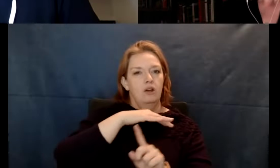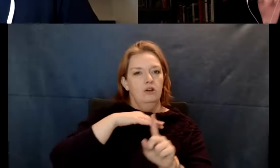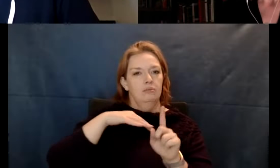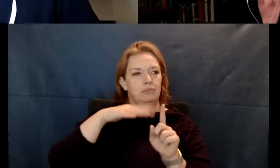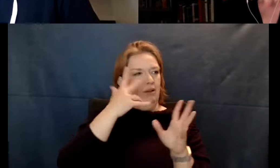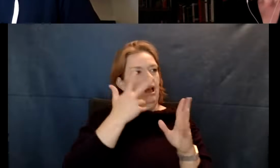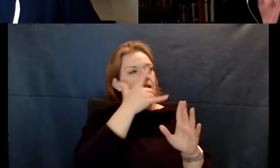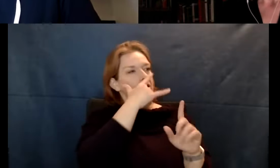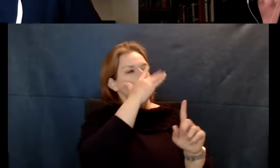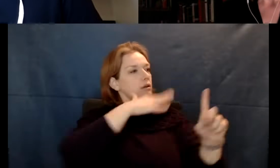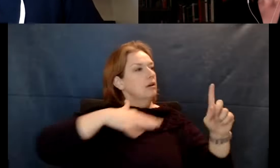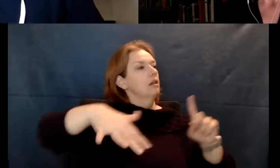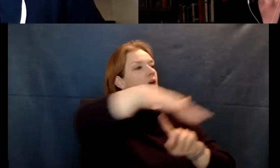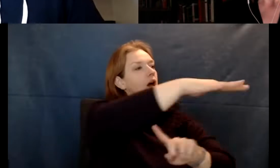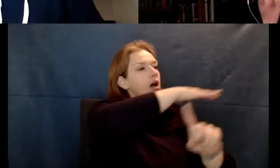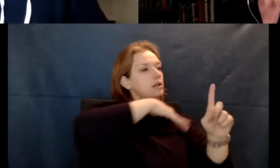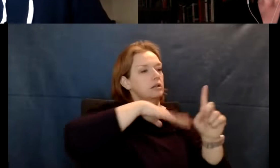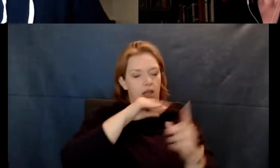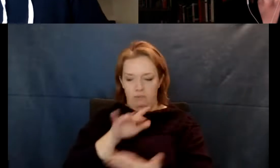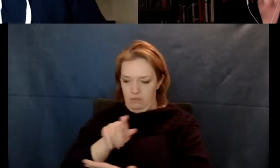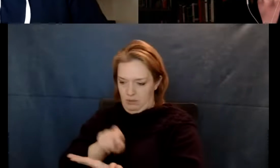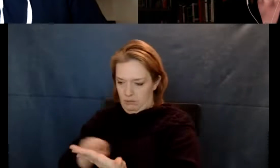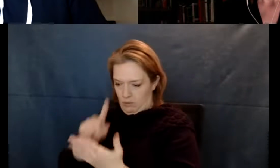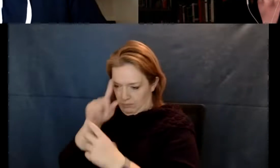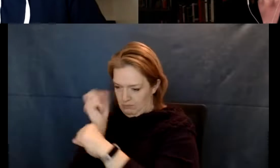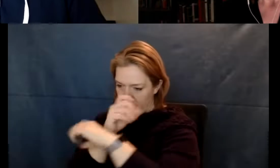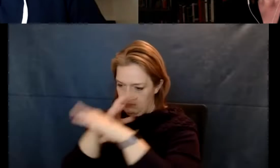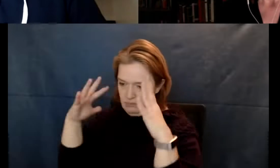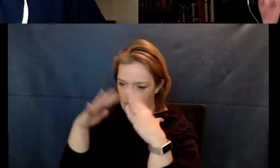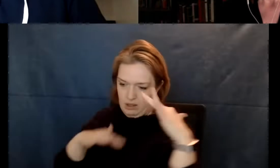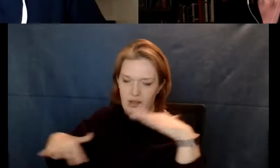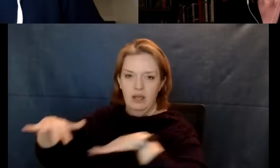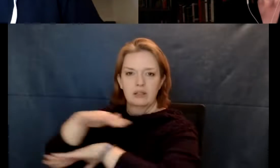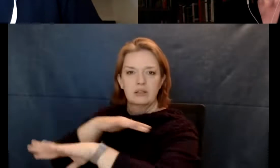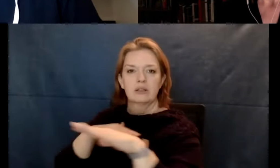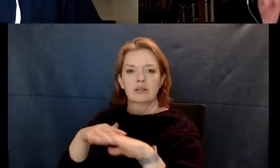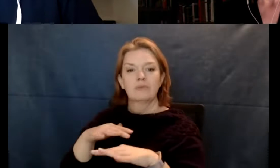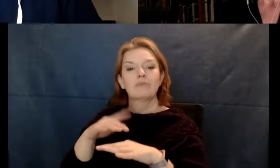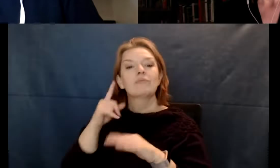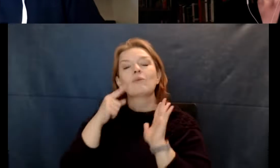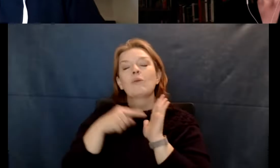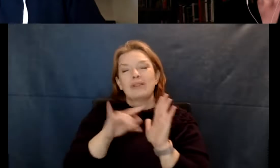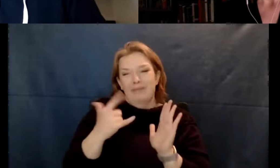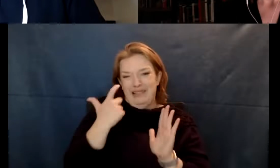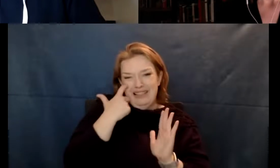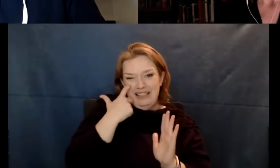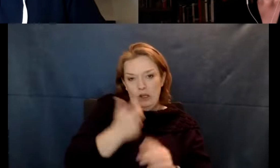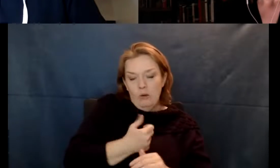I'm thinking about, in these obviously I'm privileging the sonic landscape for these